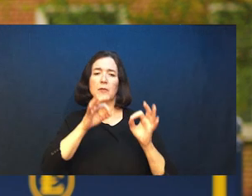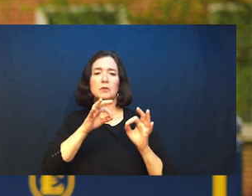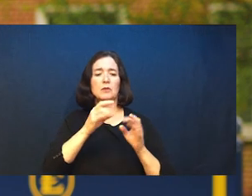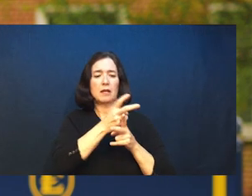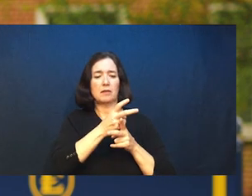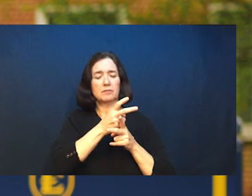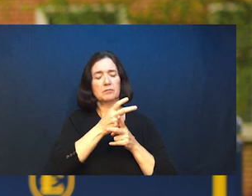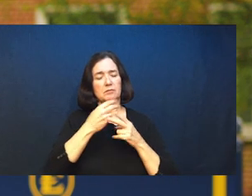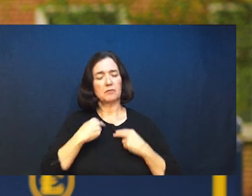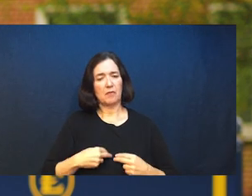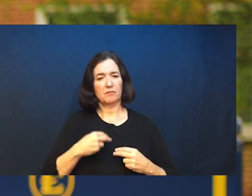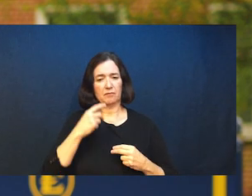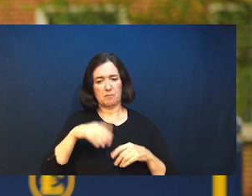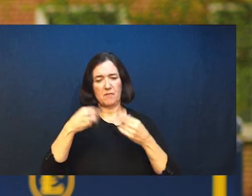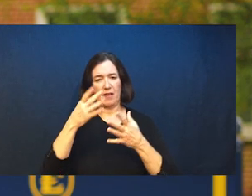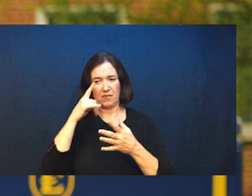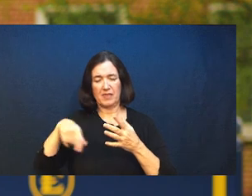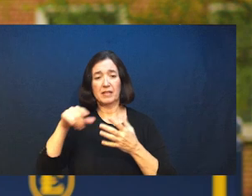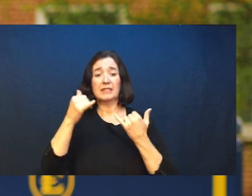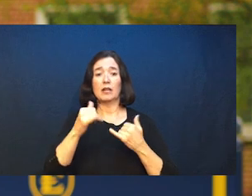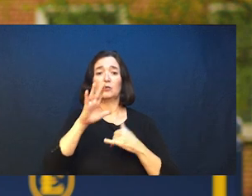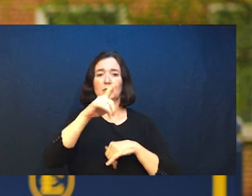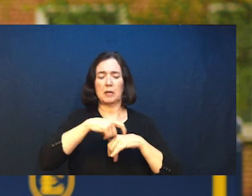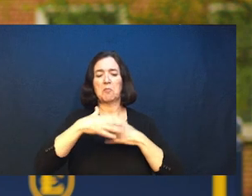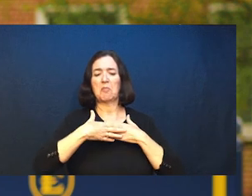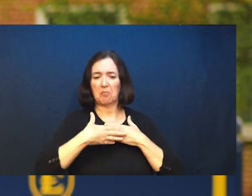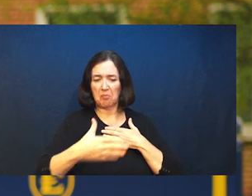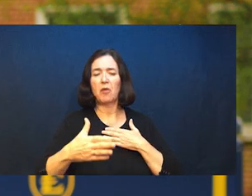It is now your time to go forward and have a positive impact on the lives of your patients.